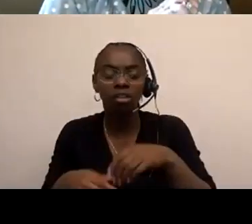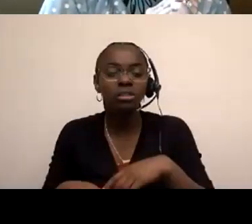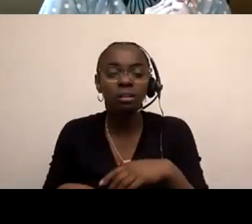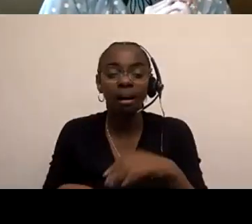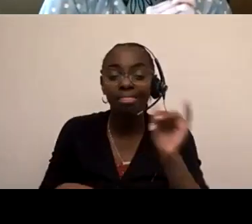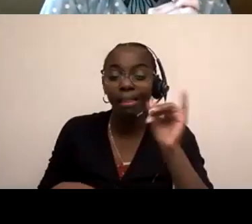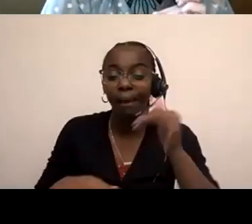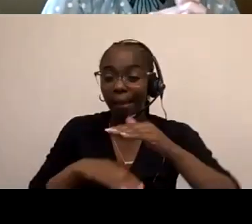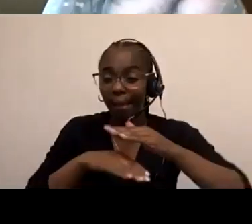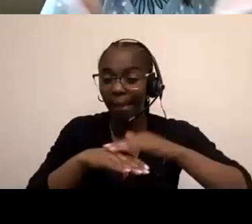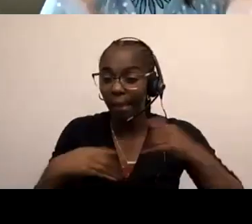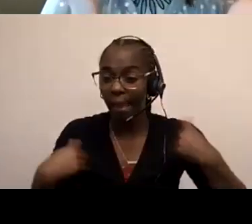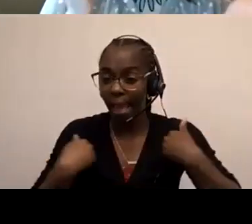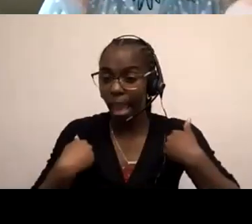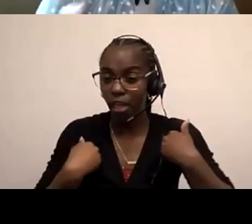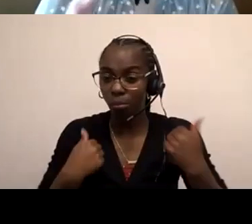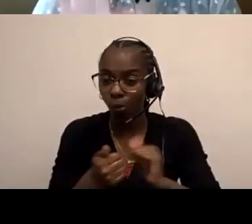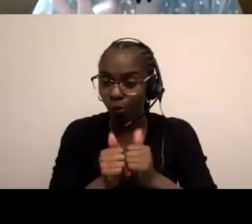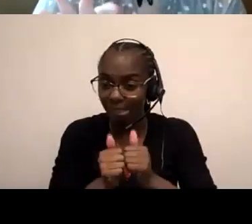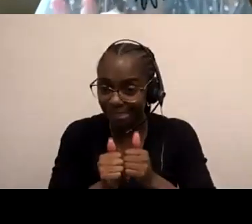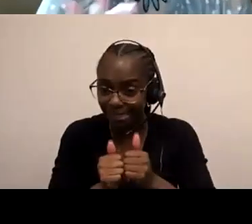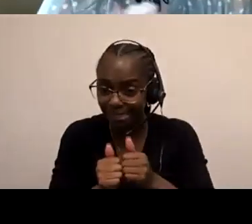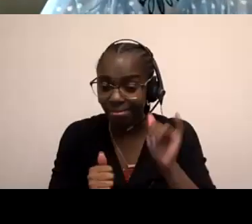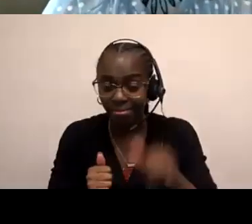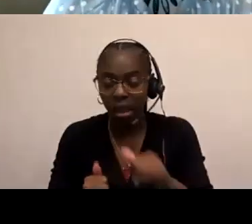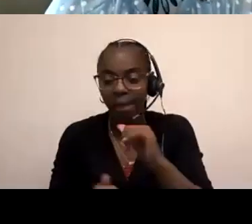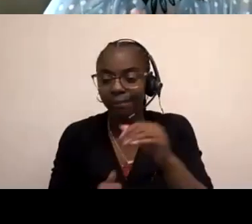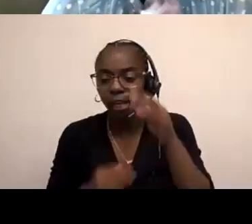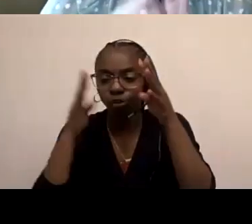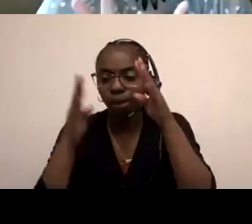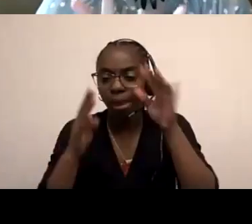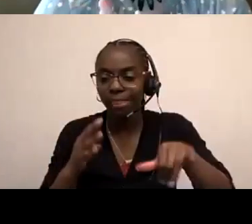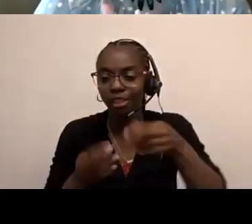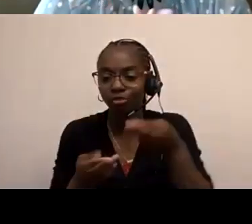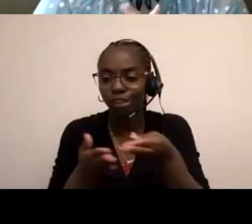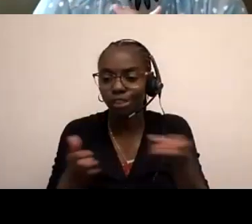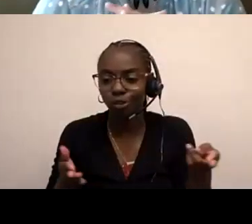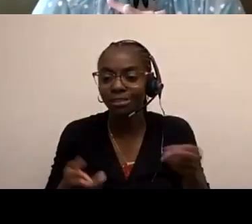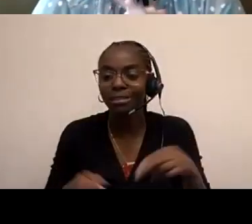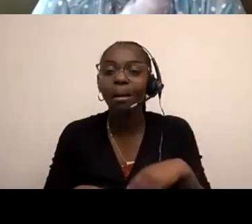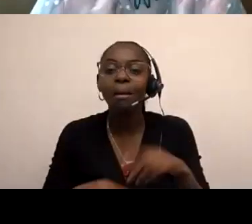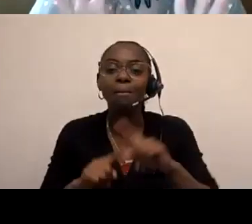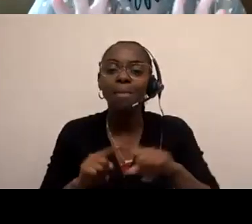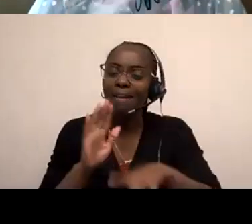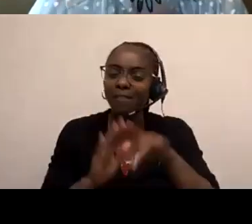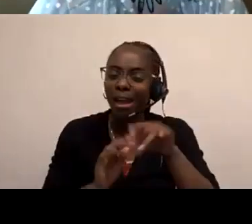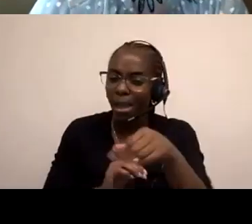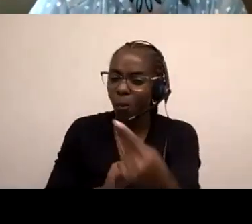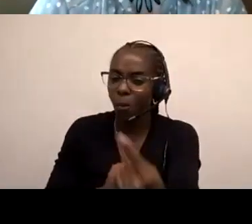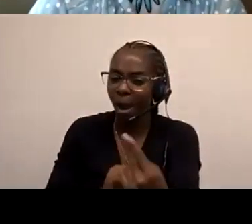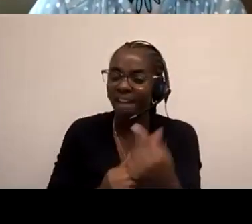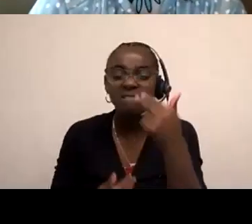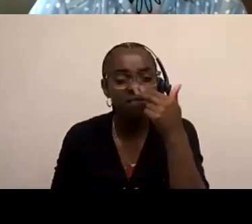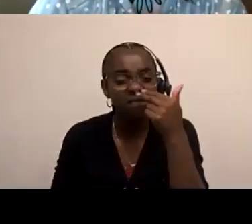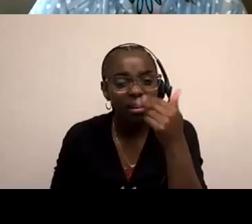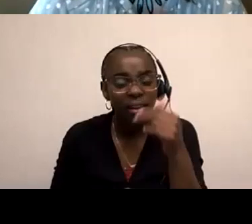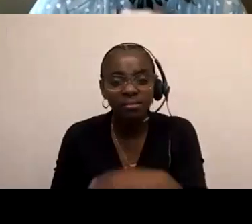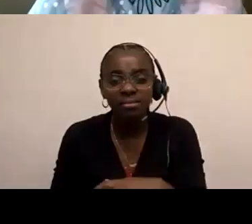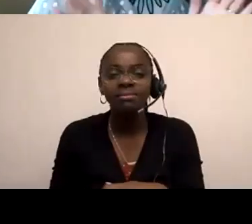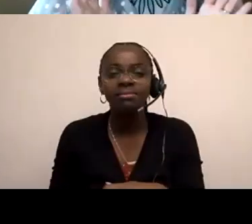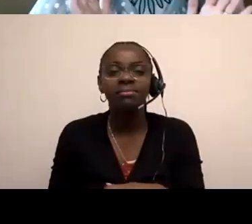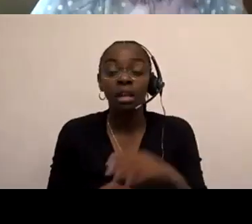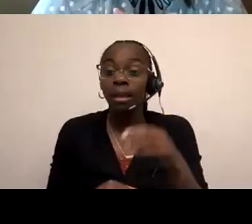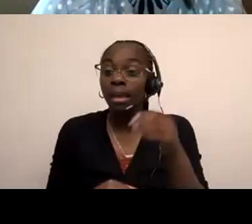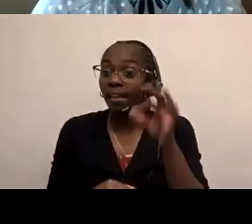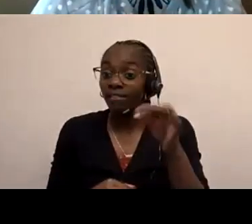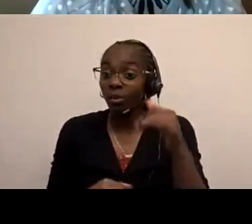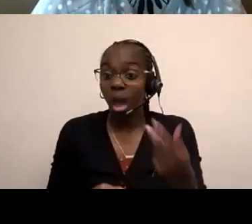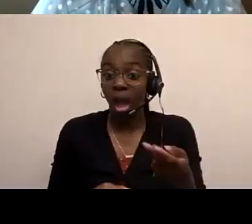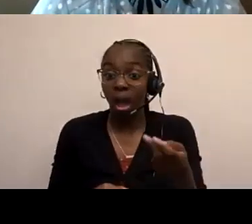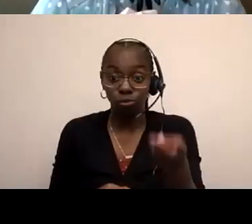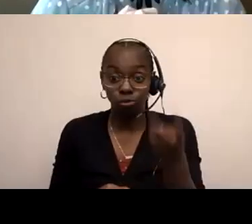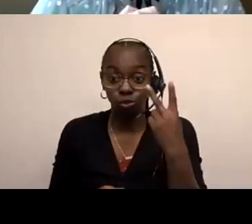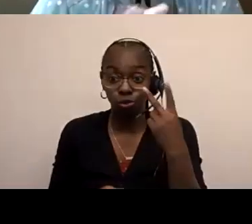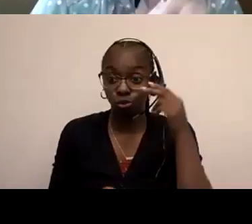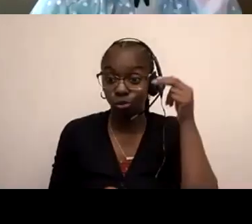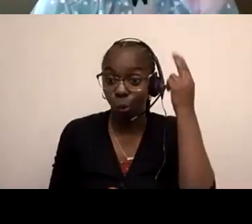ANIMAL RACES THAT'S A FUN ONE. I ALSO FOUND THAT ONE TO BE REALLY FUNNY. THEY ONLY GET